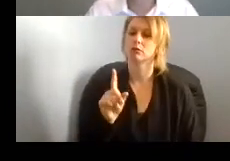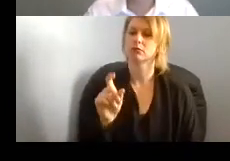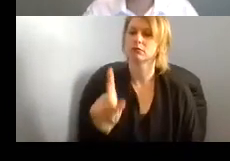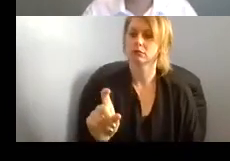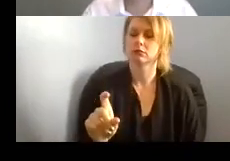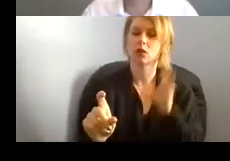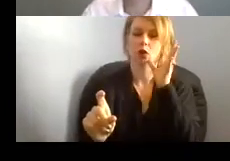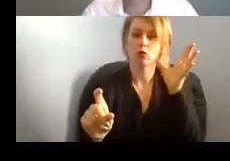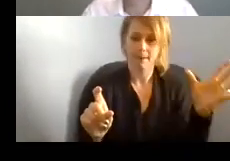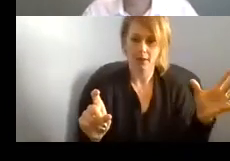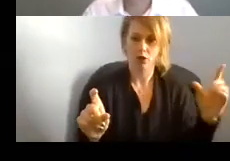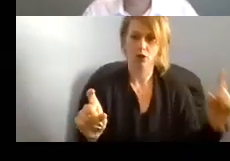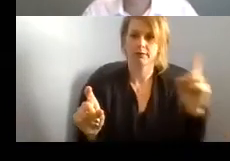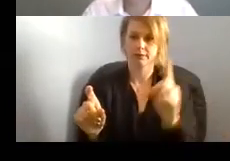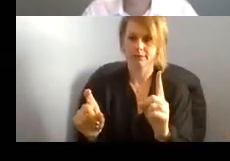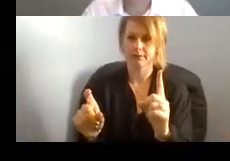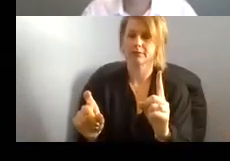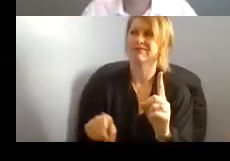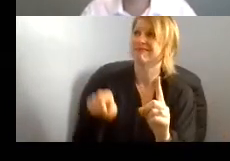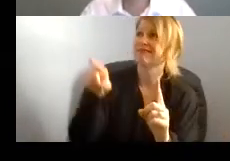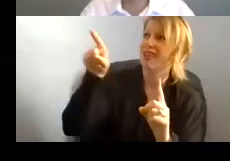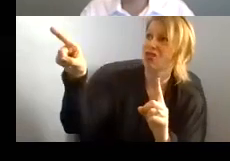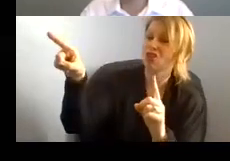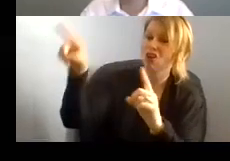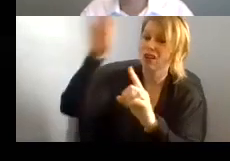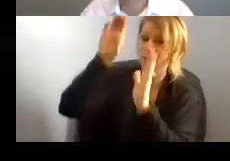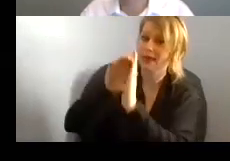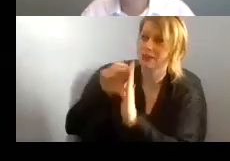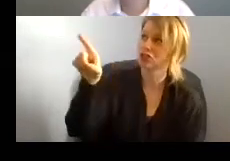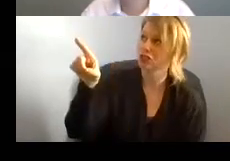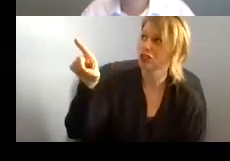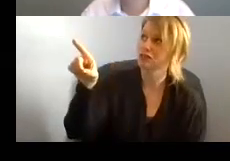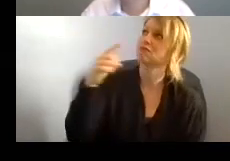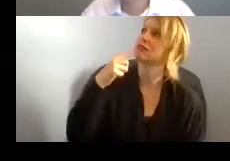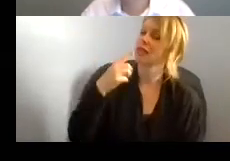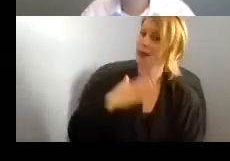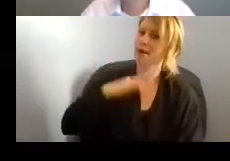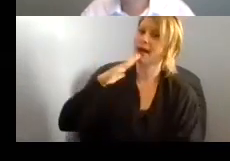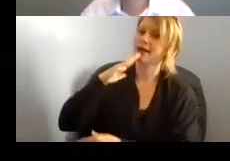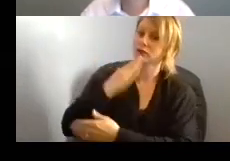child who died pointed to a picture on the wall, and she said, this is a picture of my granddaughter who was killed.